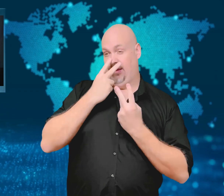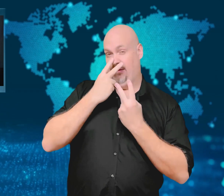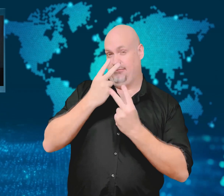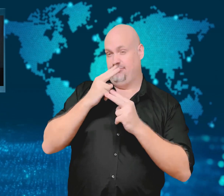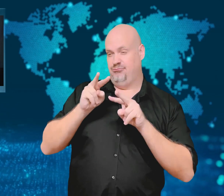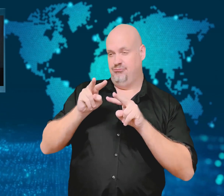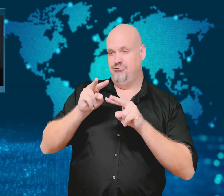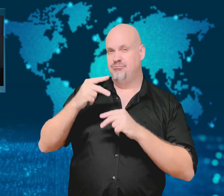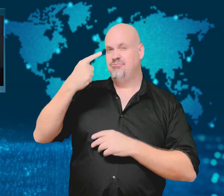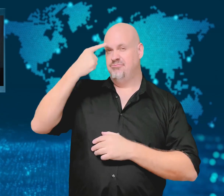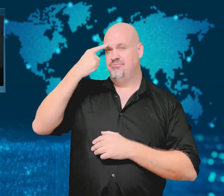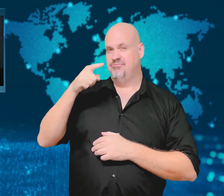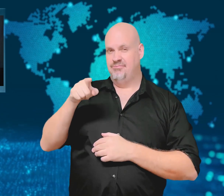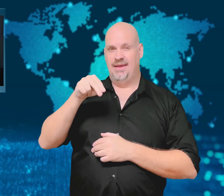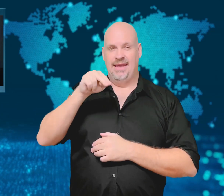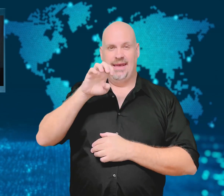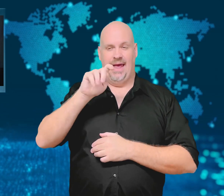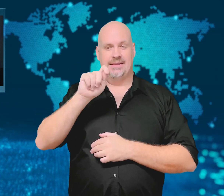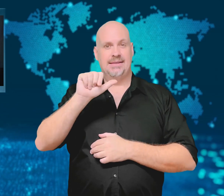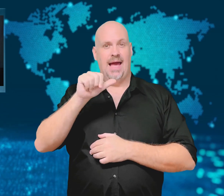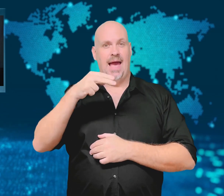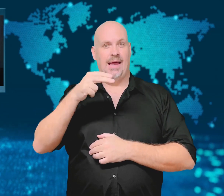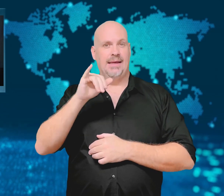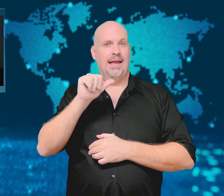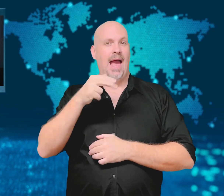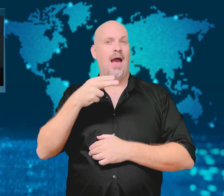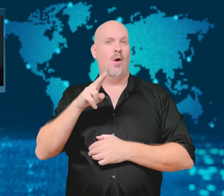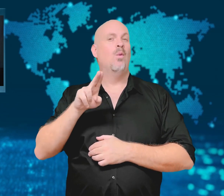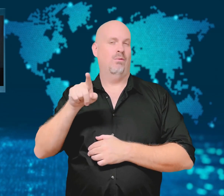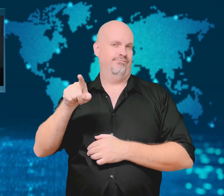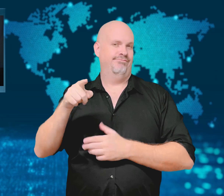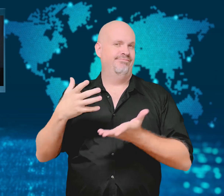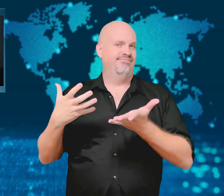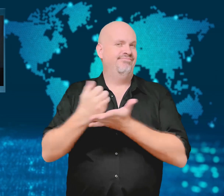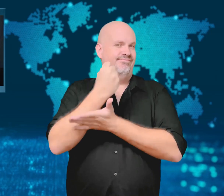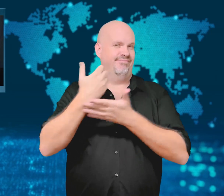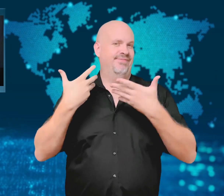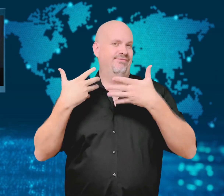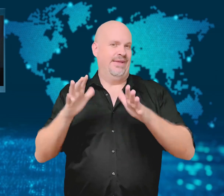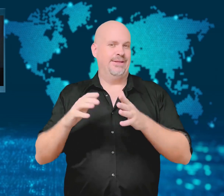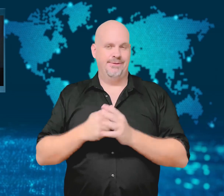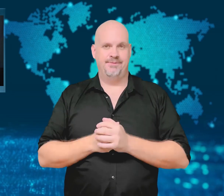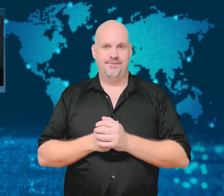as final results confirmed his party won the majority of